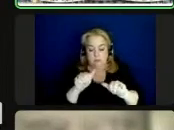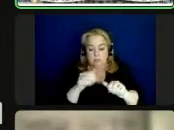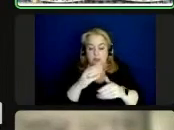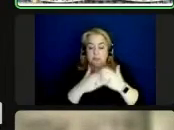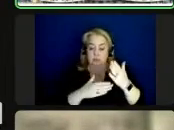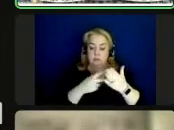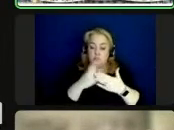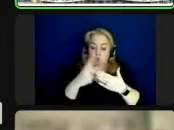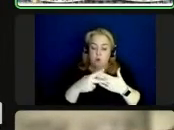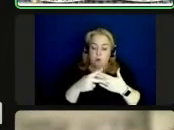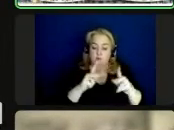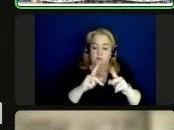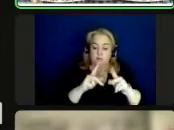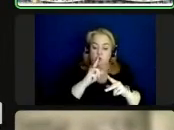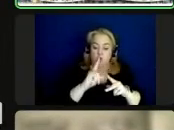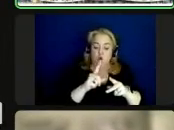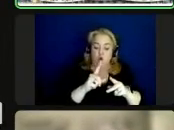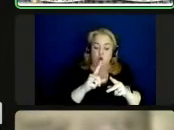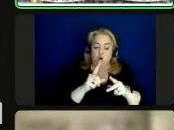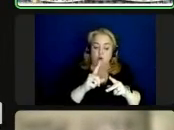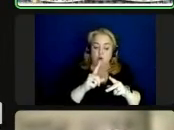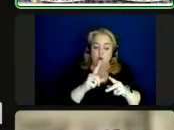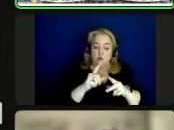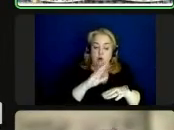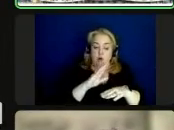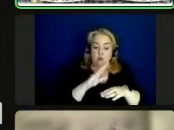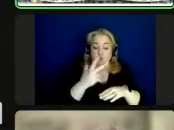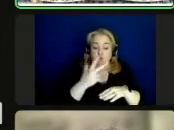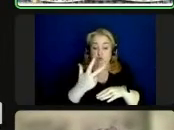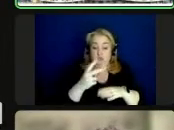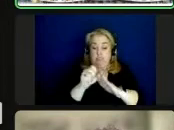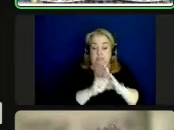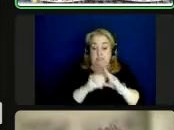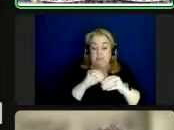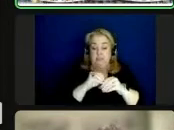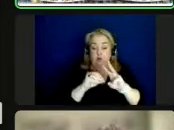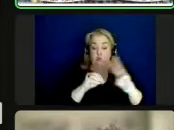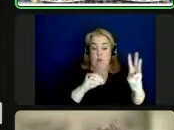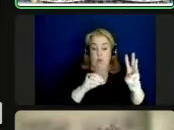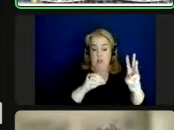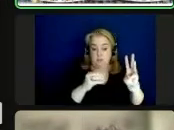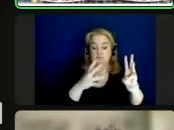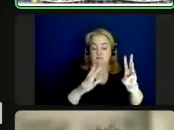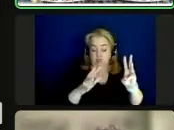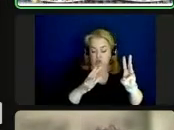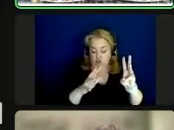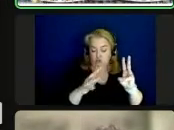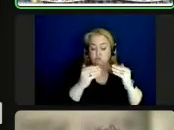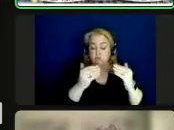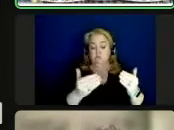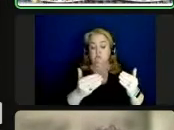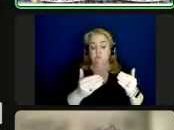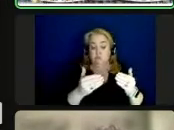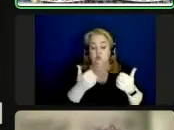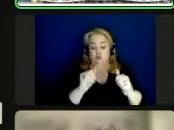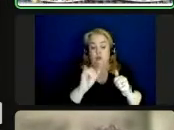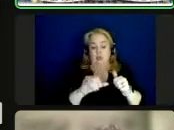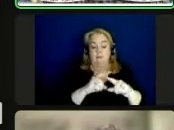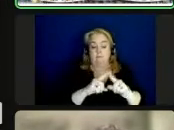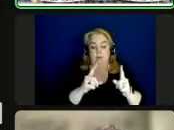THERE REALLY WORKG THAT